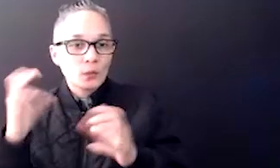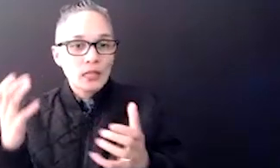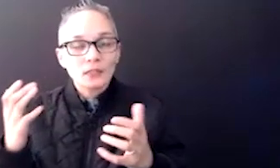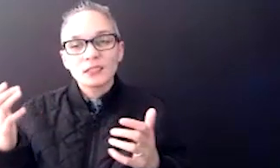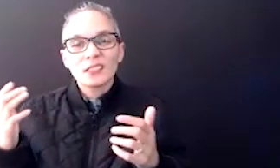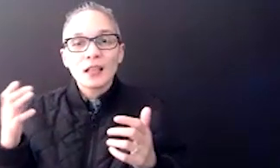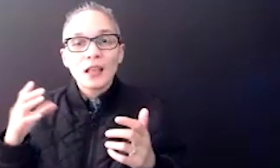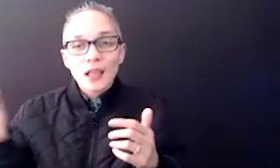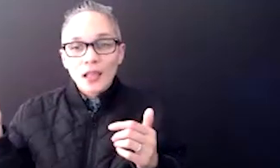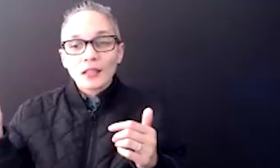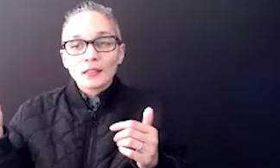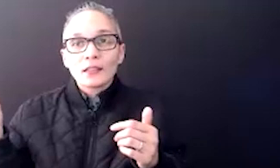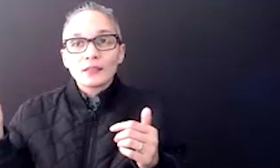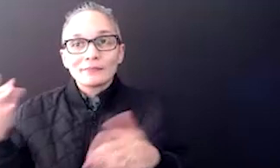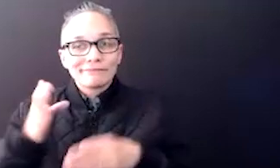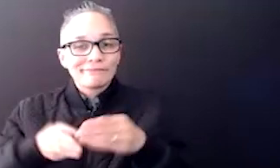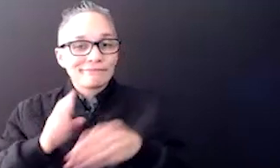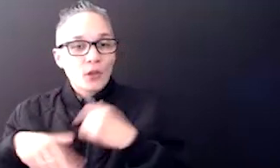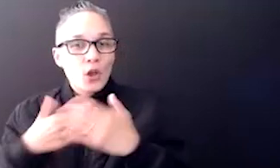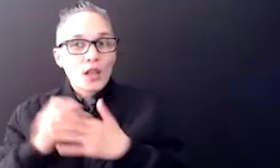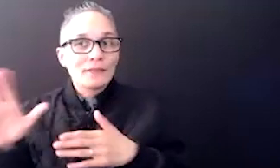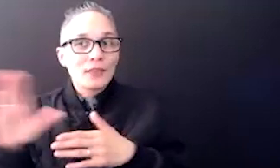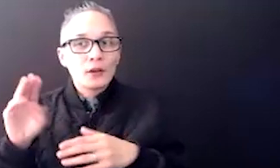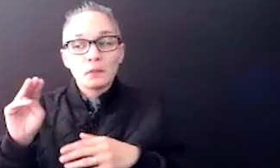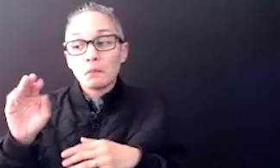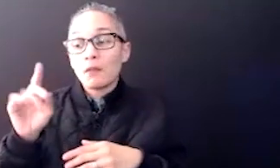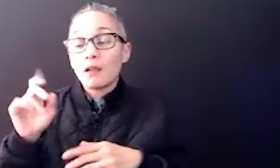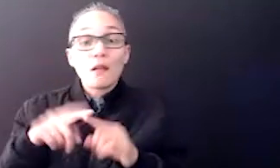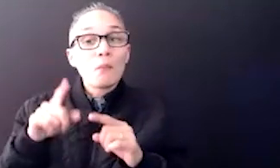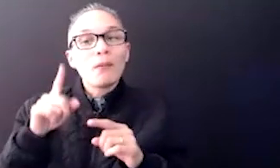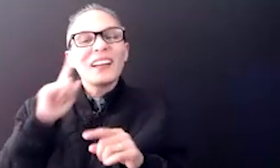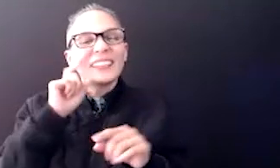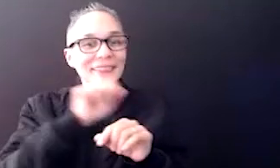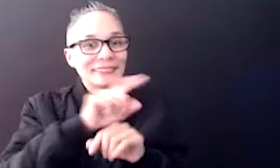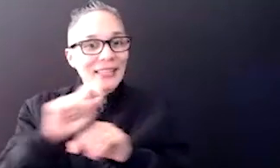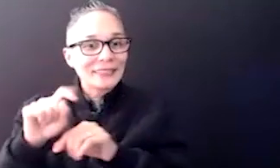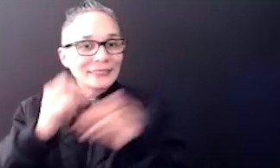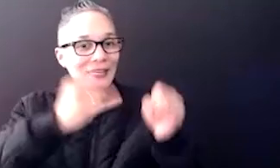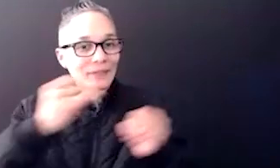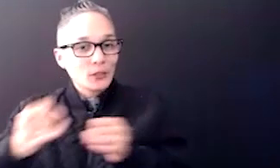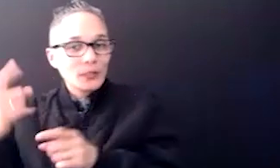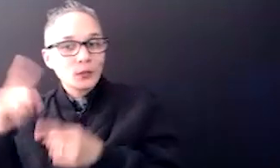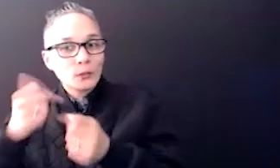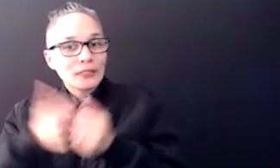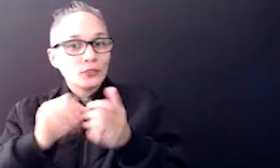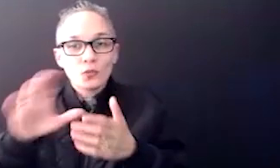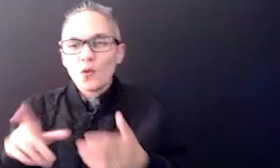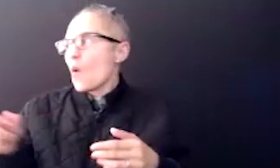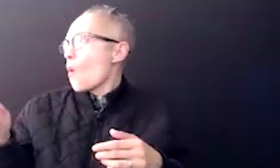and, complete all their stuff on a module. But it goes to each individual student. Oh, yeah. Yeah.